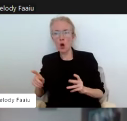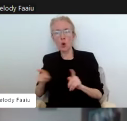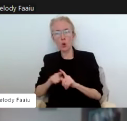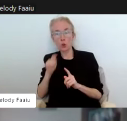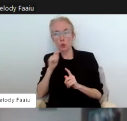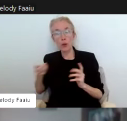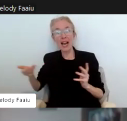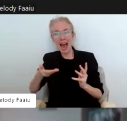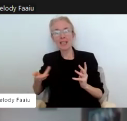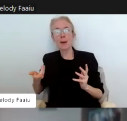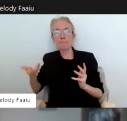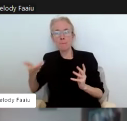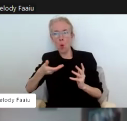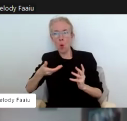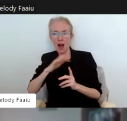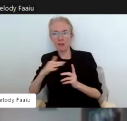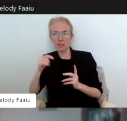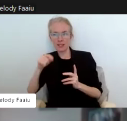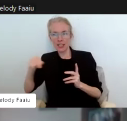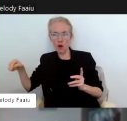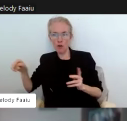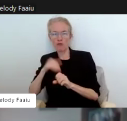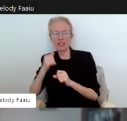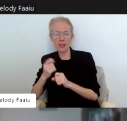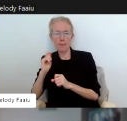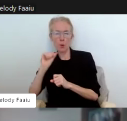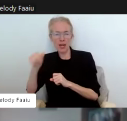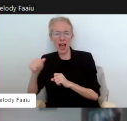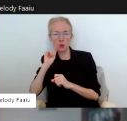this information we can propose interventions that will deliver